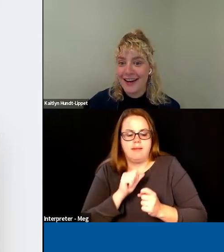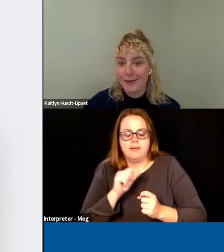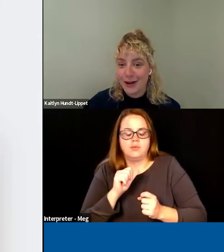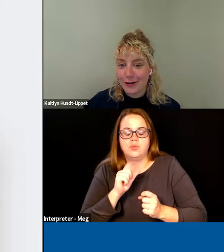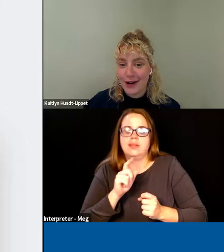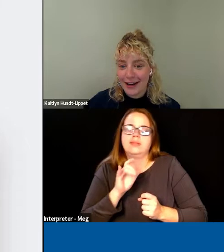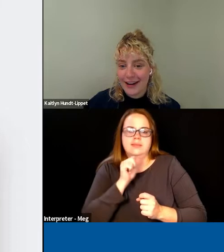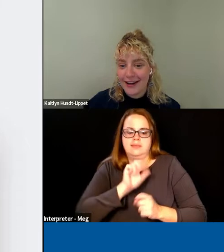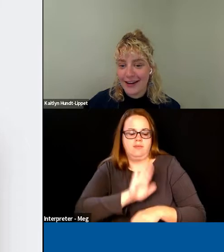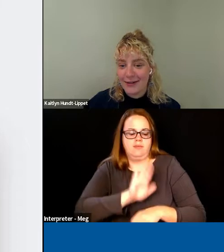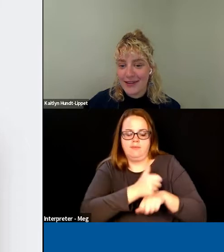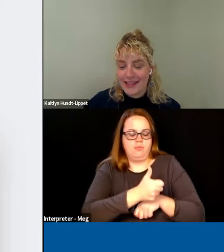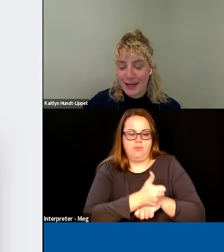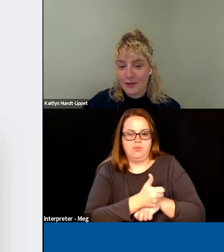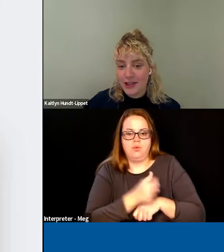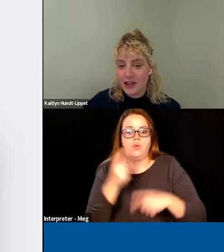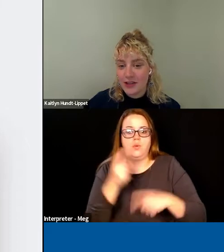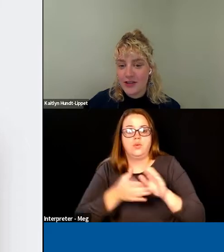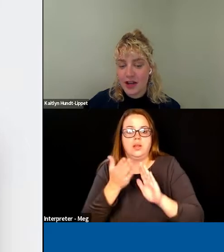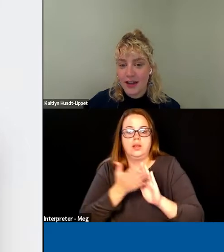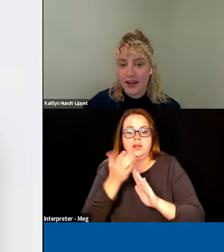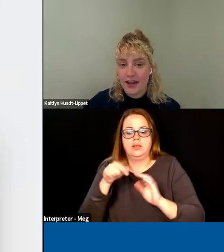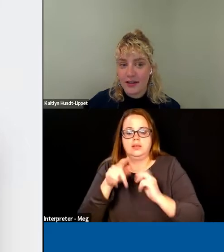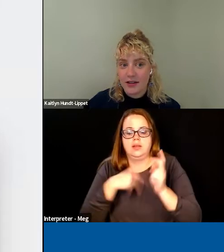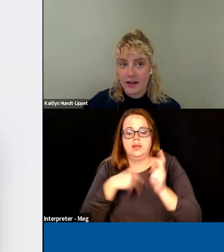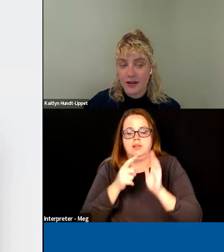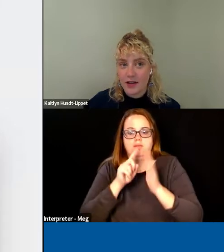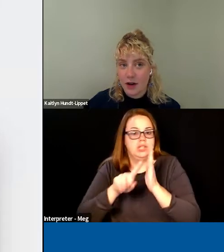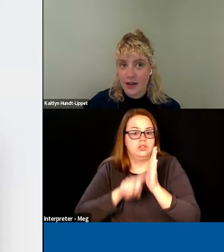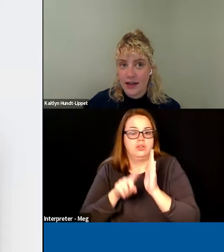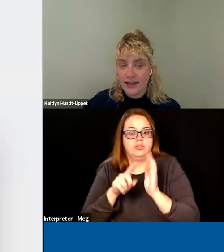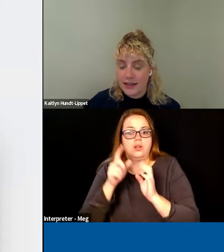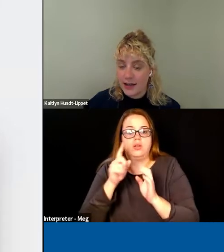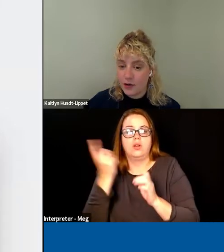When you're running this type of research, I think that there's often an idea